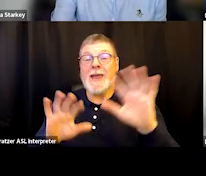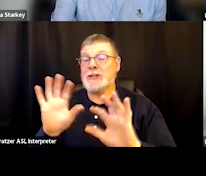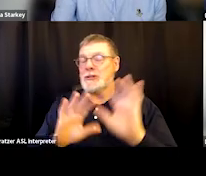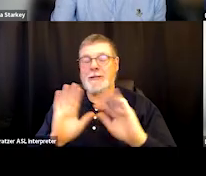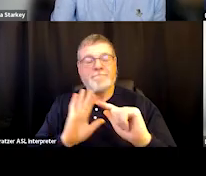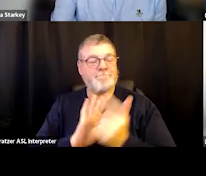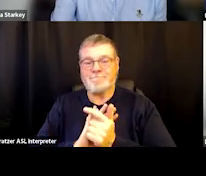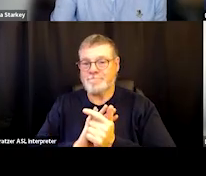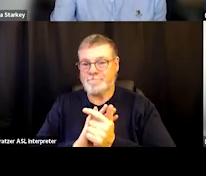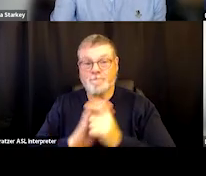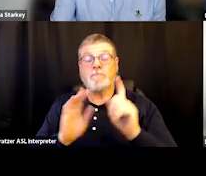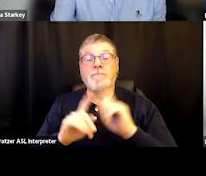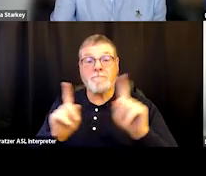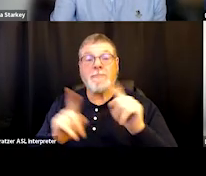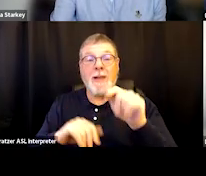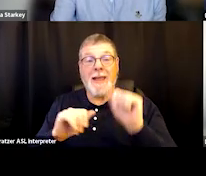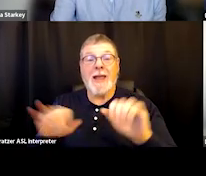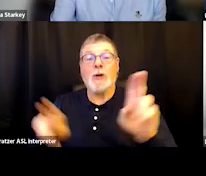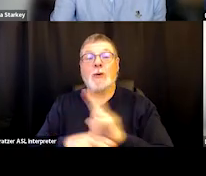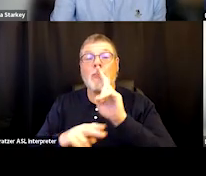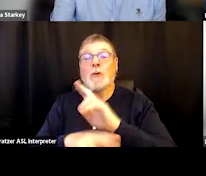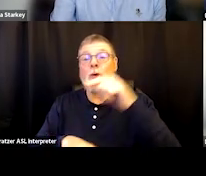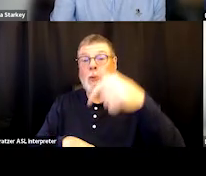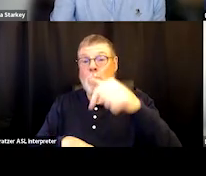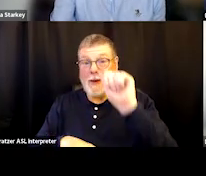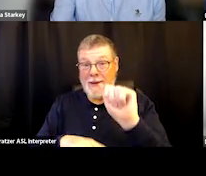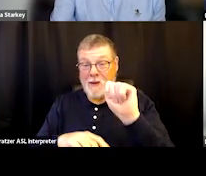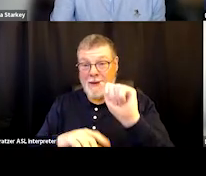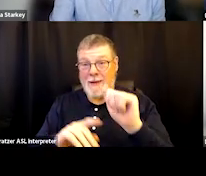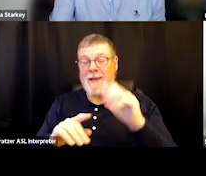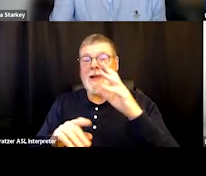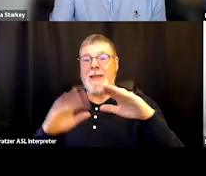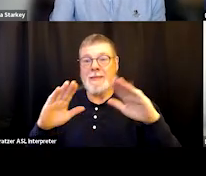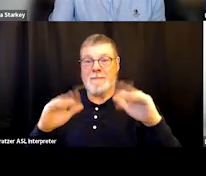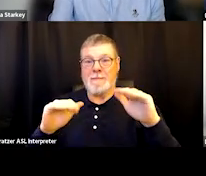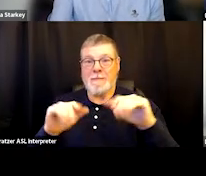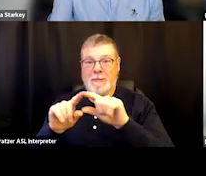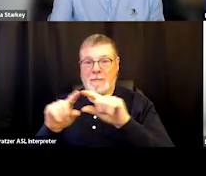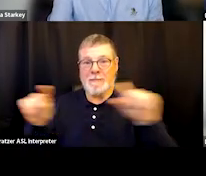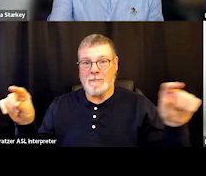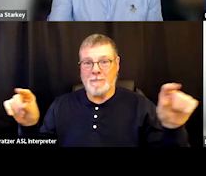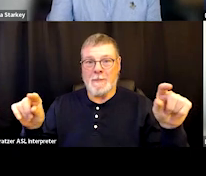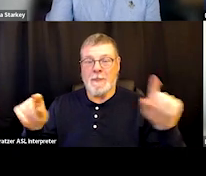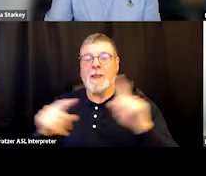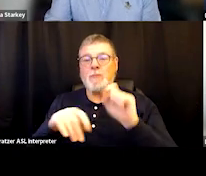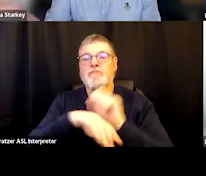However, you can use the Q&A feature at the bottom of your screen to submit questions,